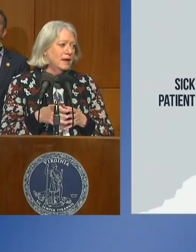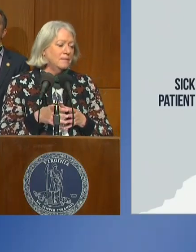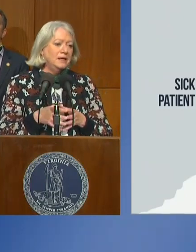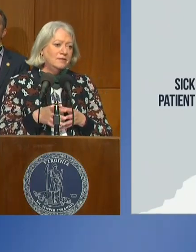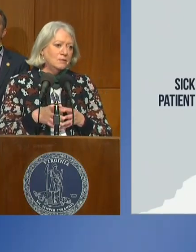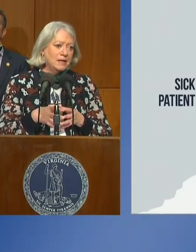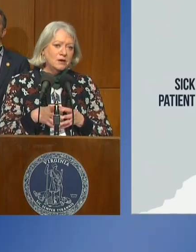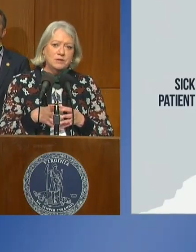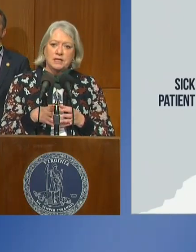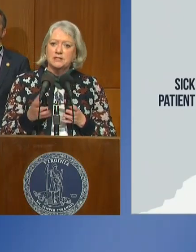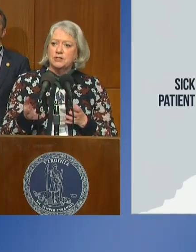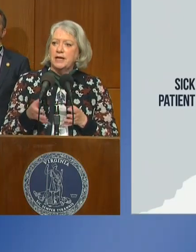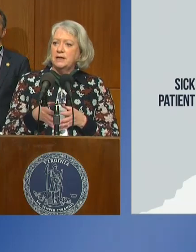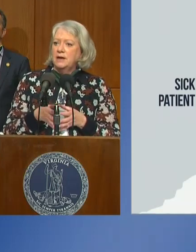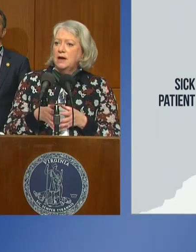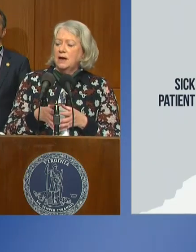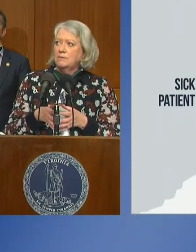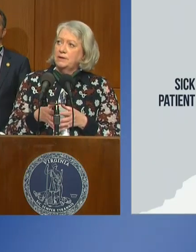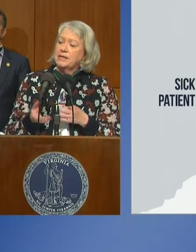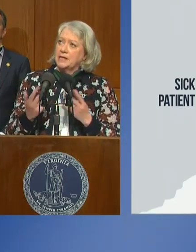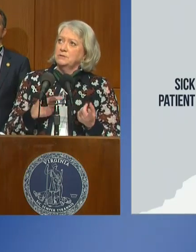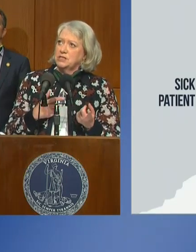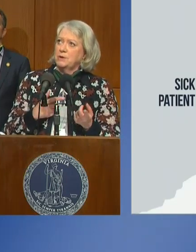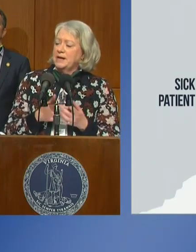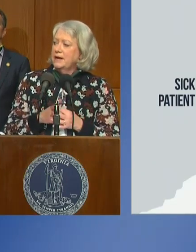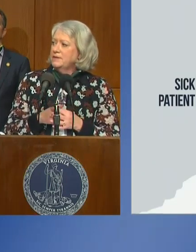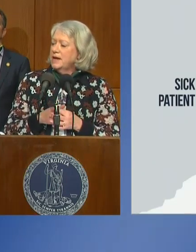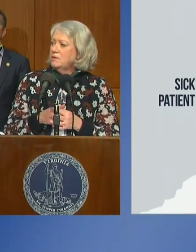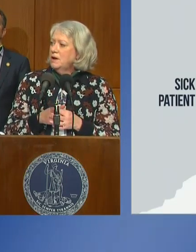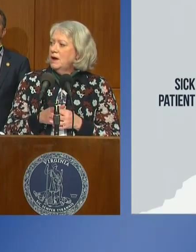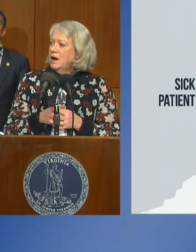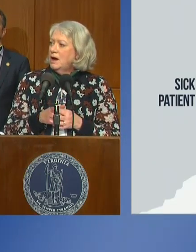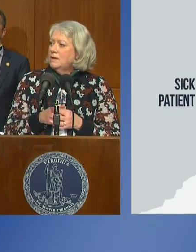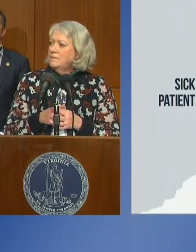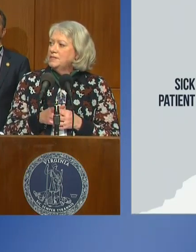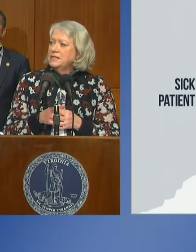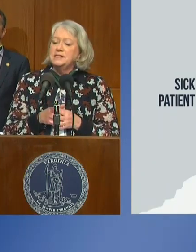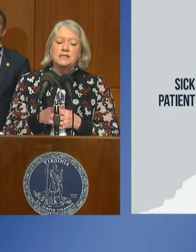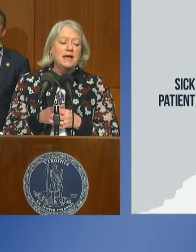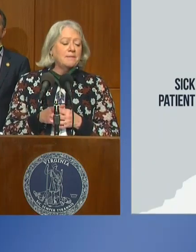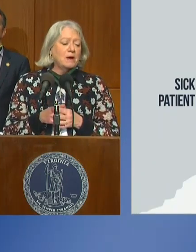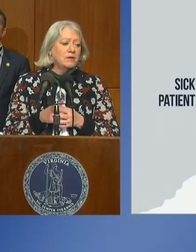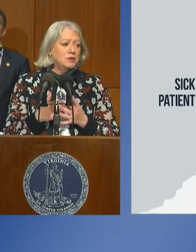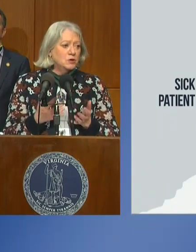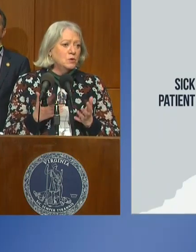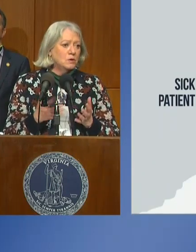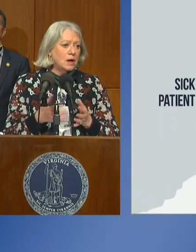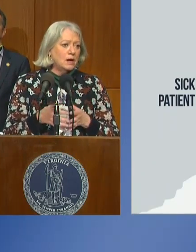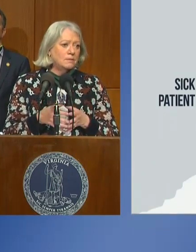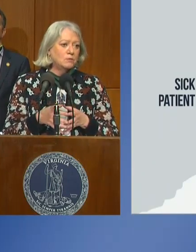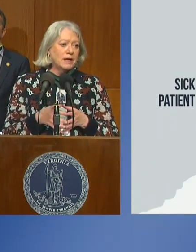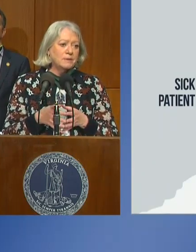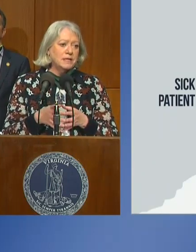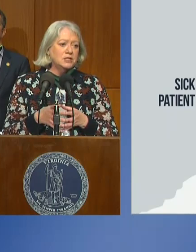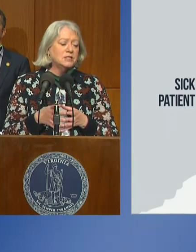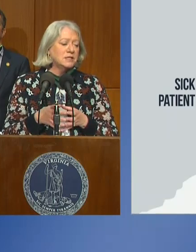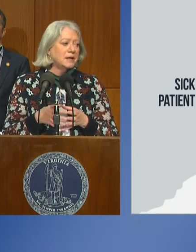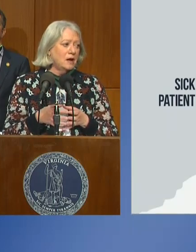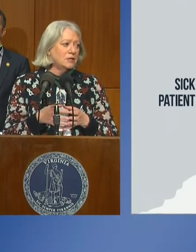NUMBERS CONTINUE TO. THE TO